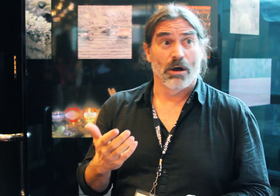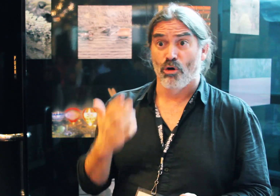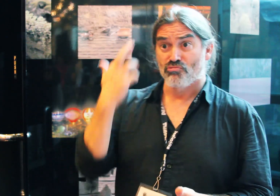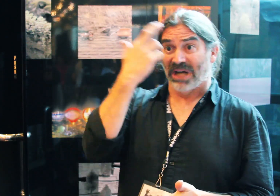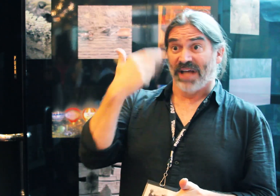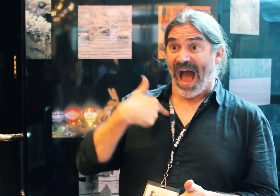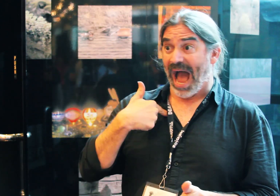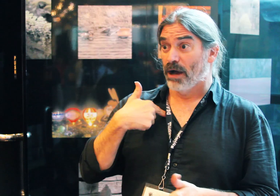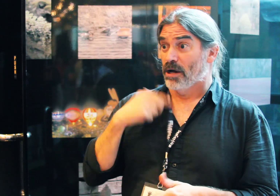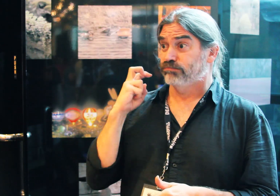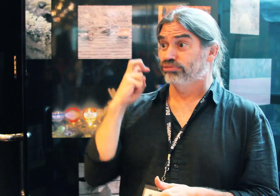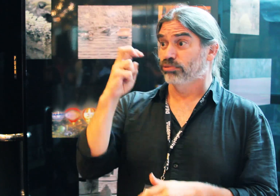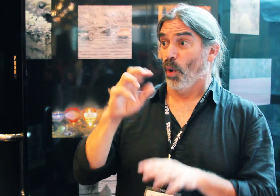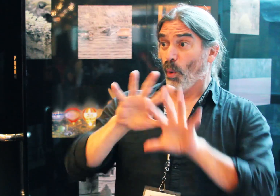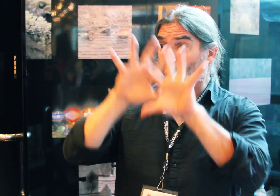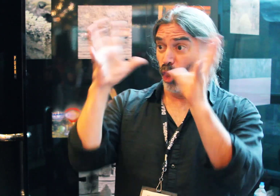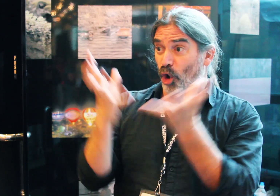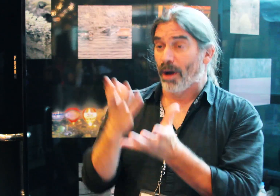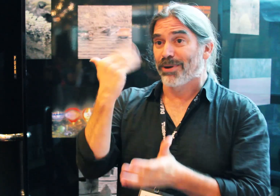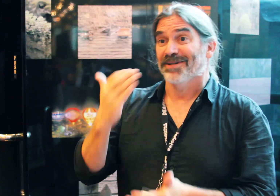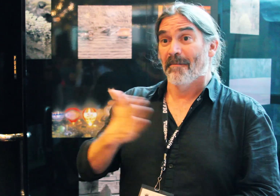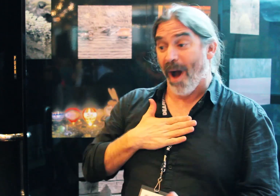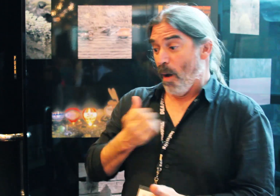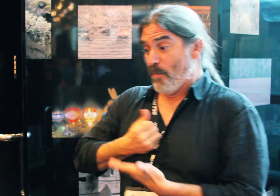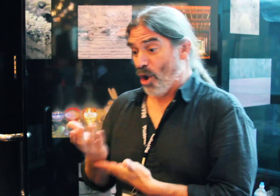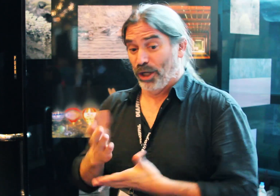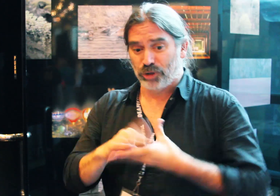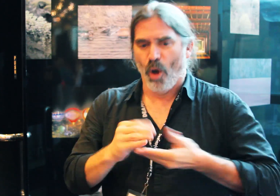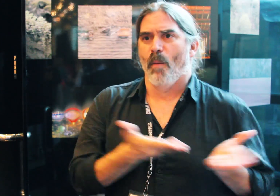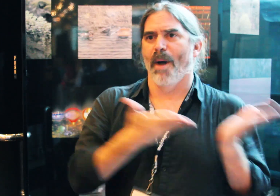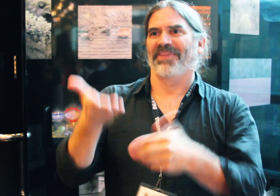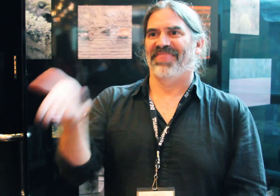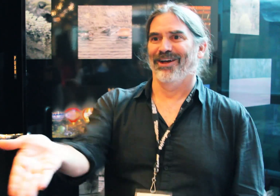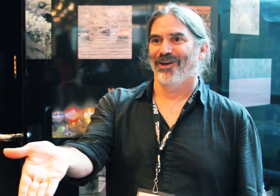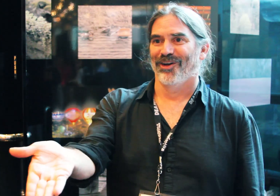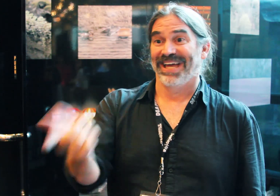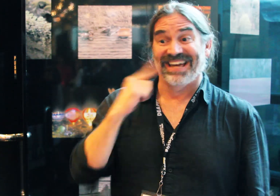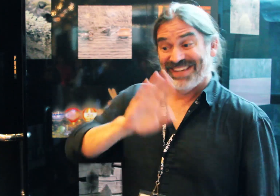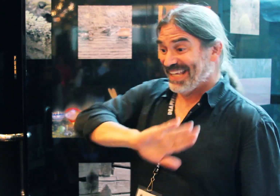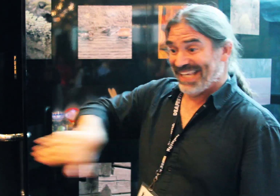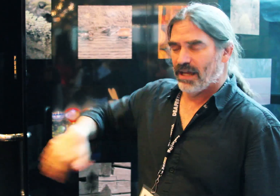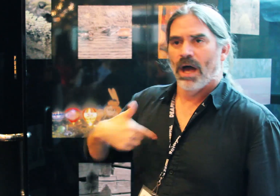Realize, I traveled the world because my poetry, my stories brought me there. If I pushed it aside,